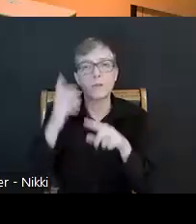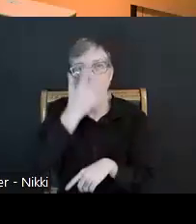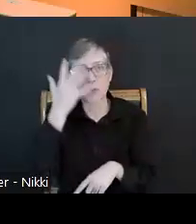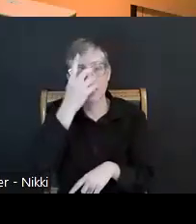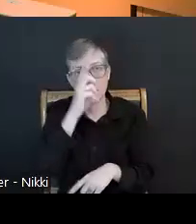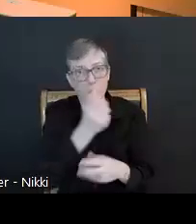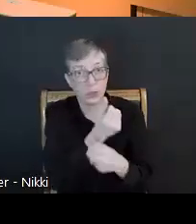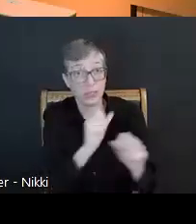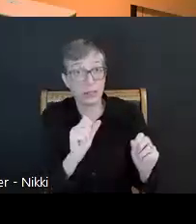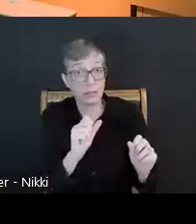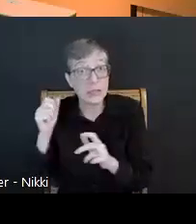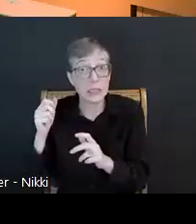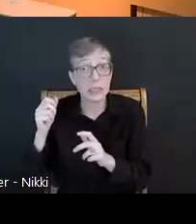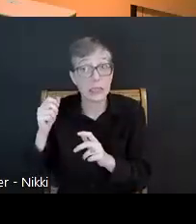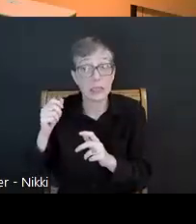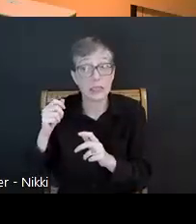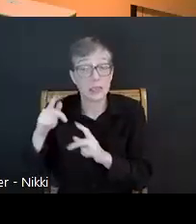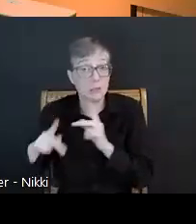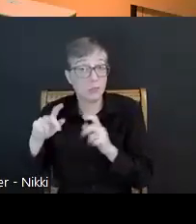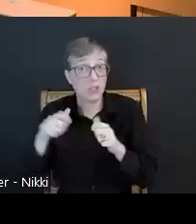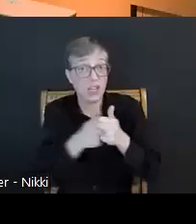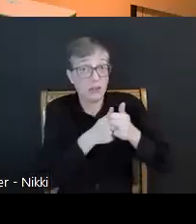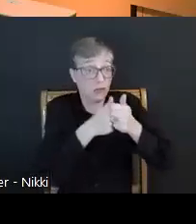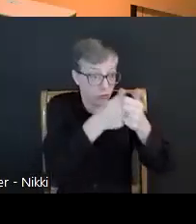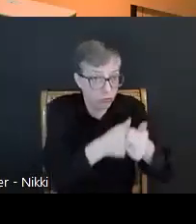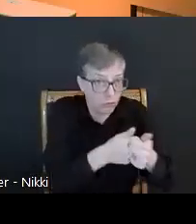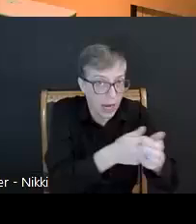be tracked or have other things happen that like the legal system can't even keep up with yet in